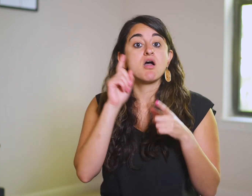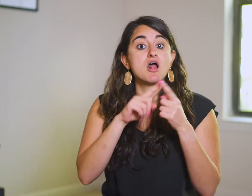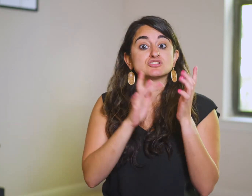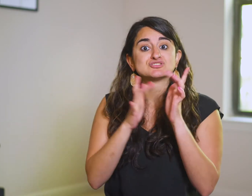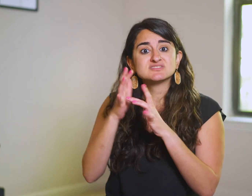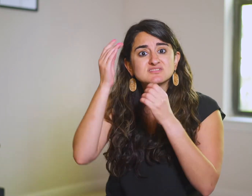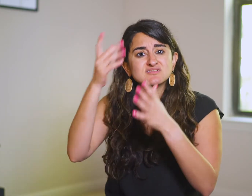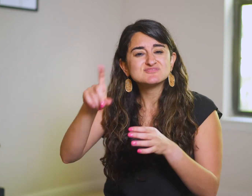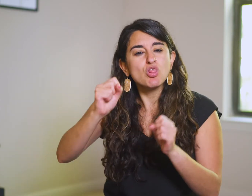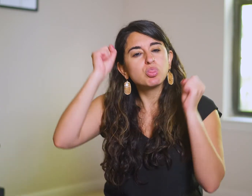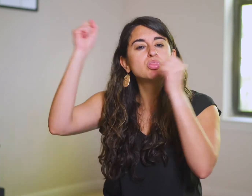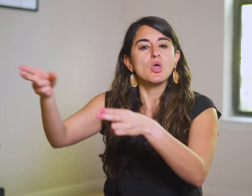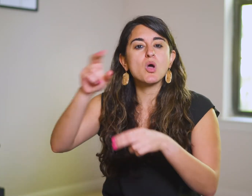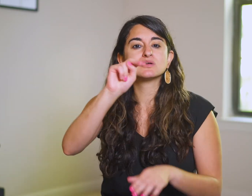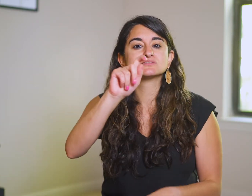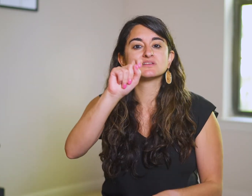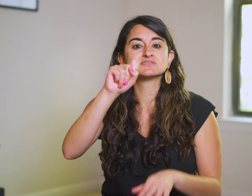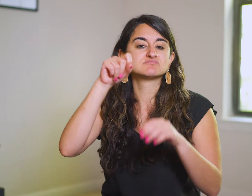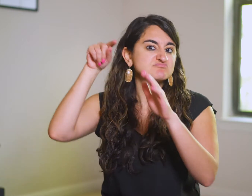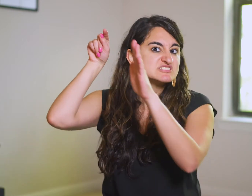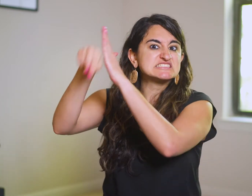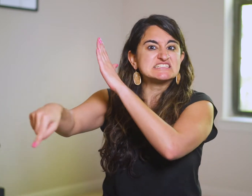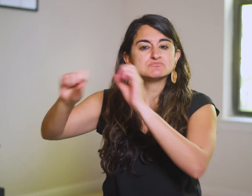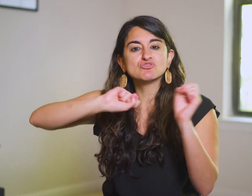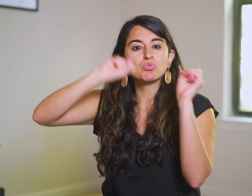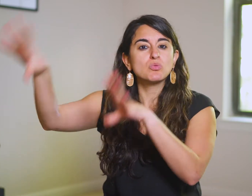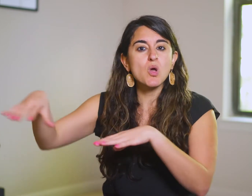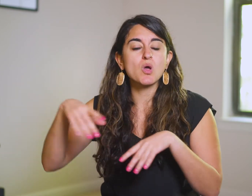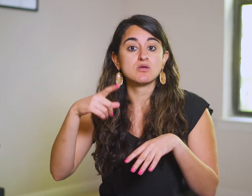until Jesus says to throw the nets out in the deep.